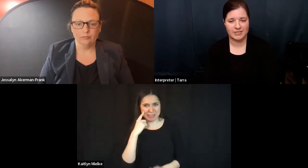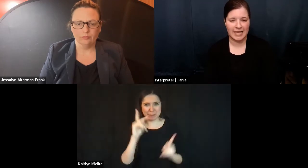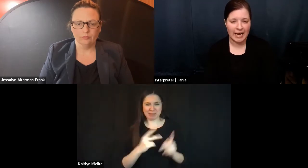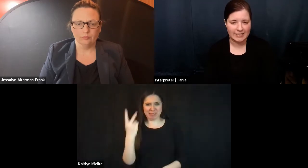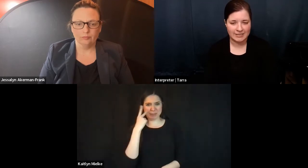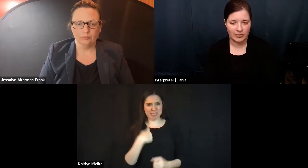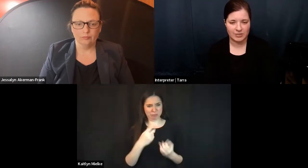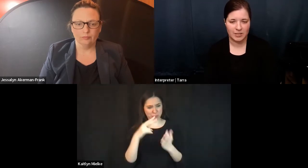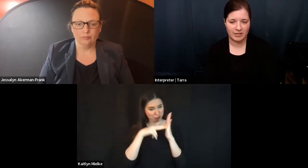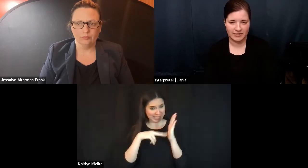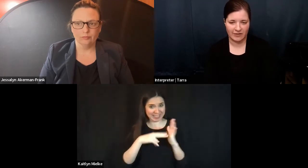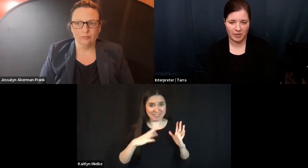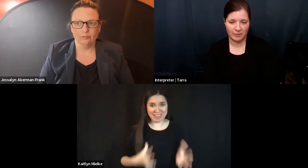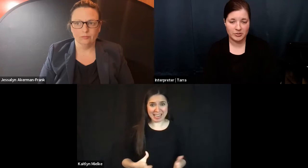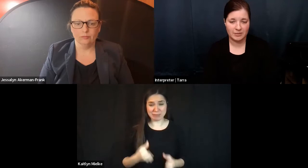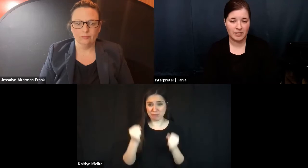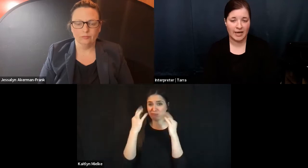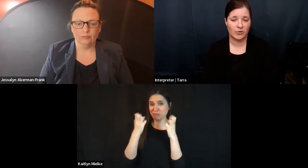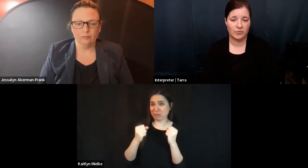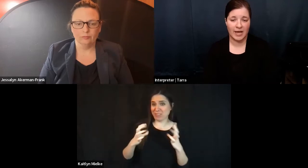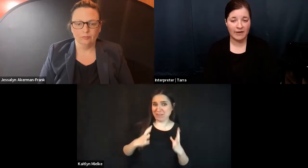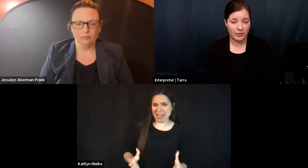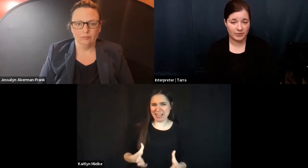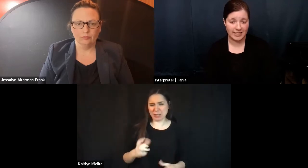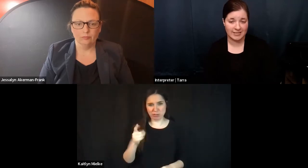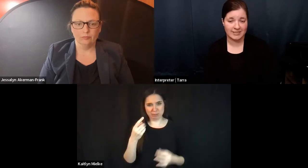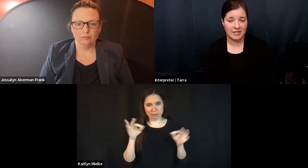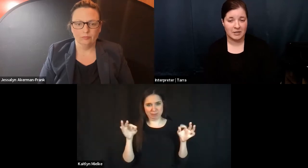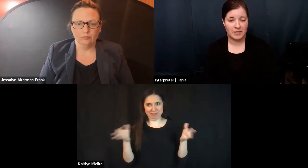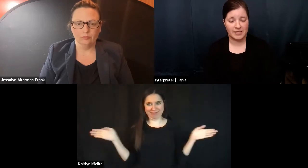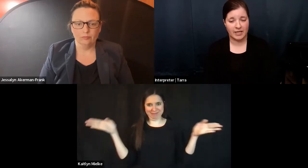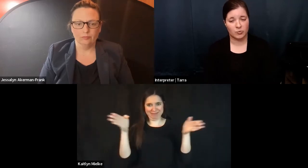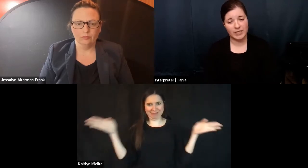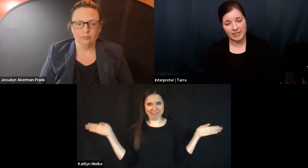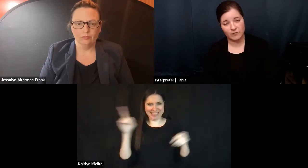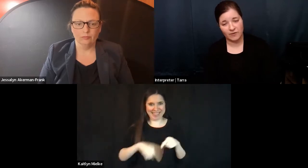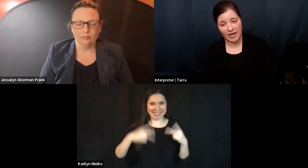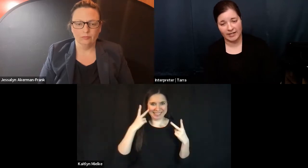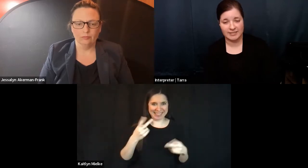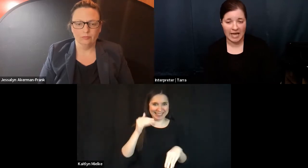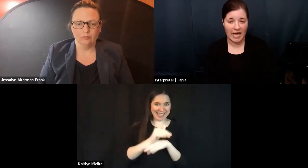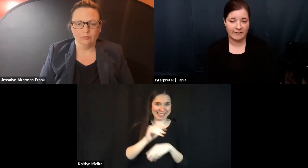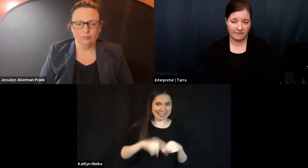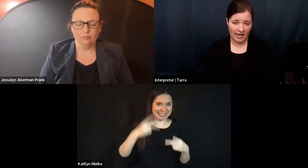So I don't use a cane, I don't have a dog.